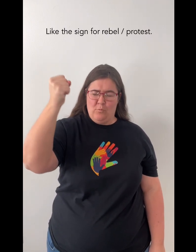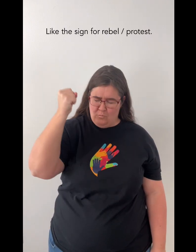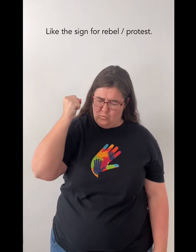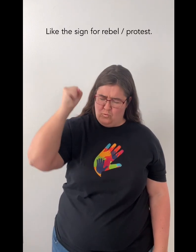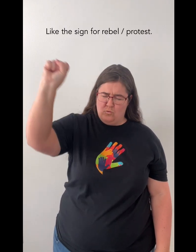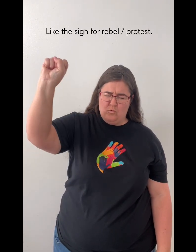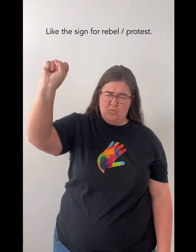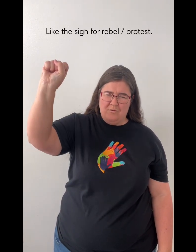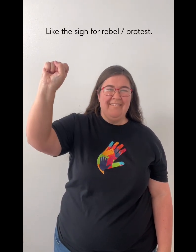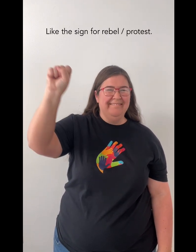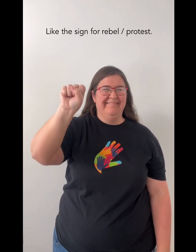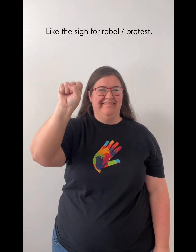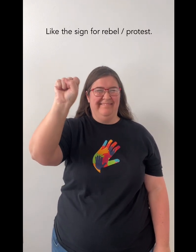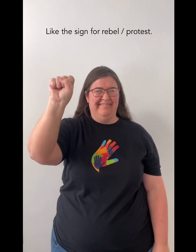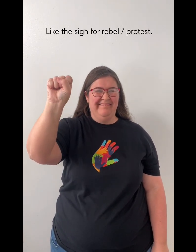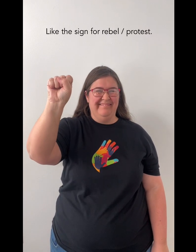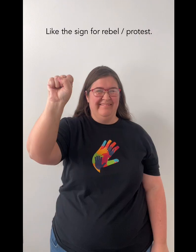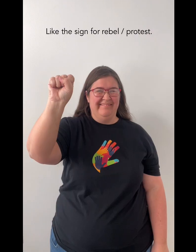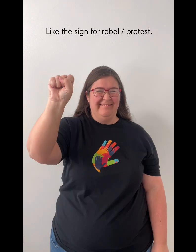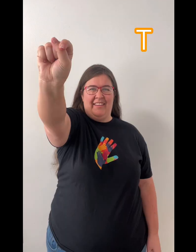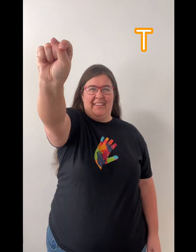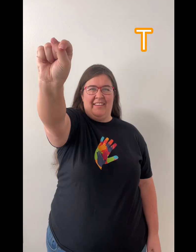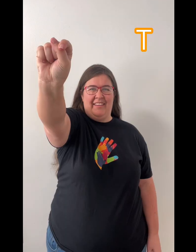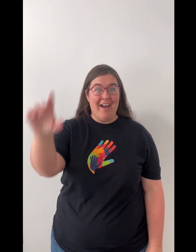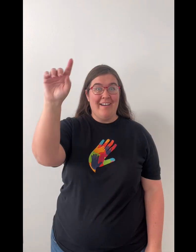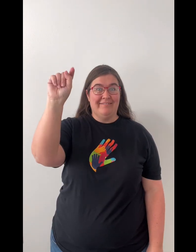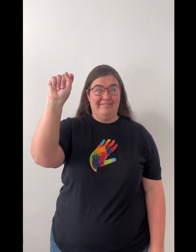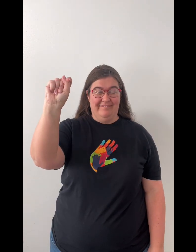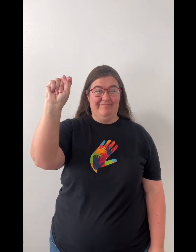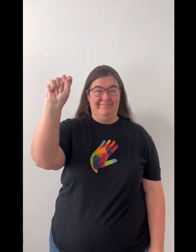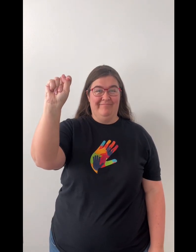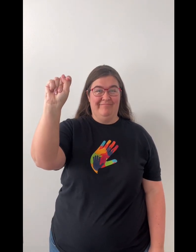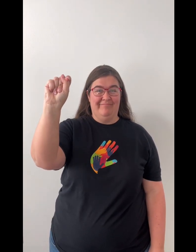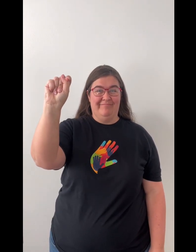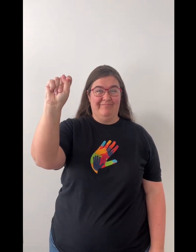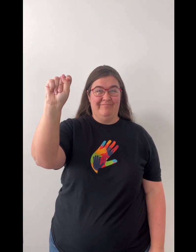Like the sign for rebel / protest. How to sign T in ASL